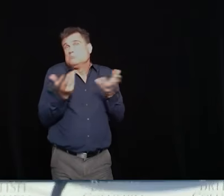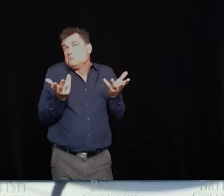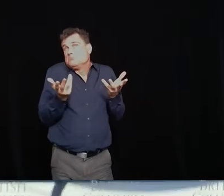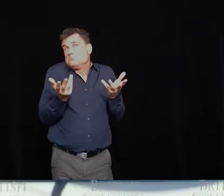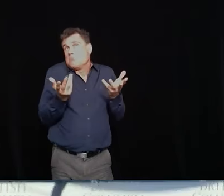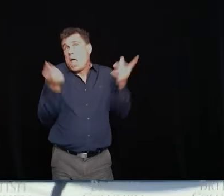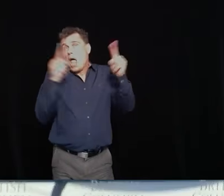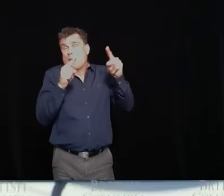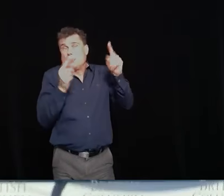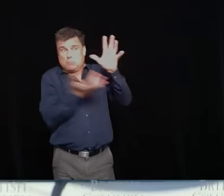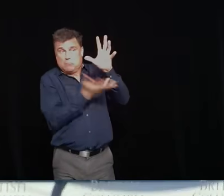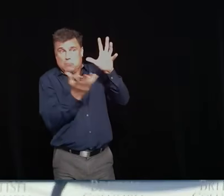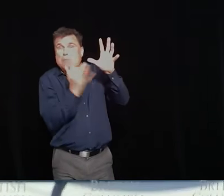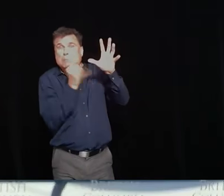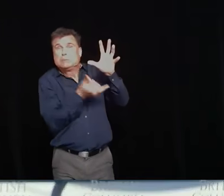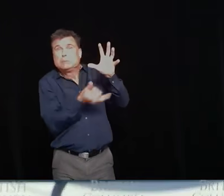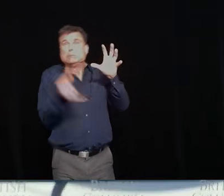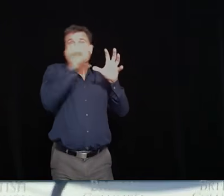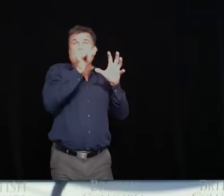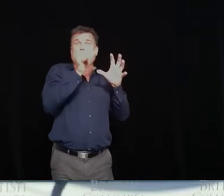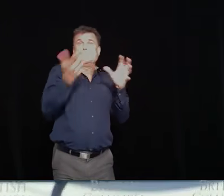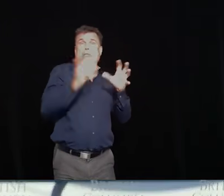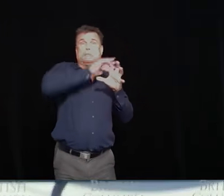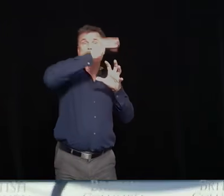I think